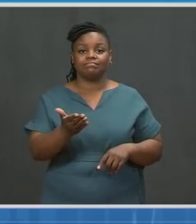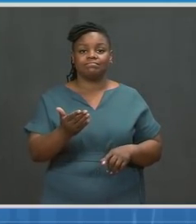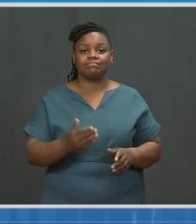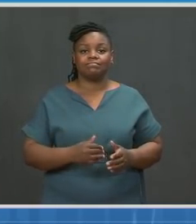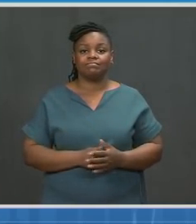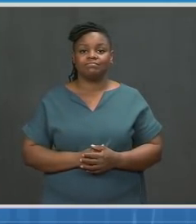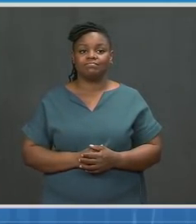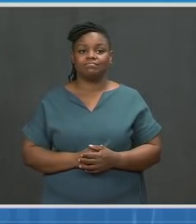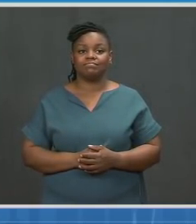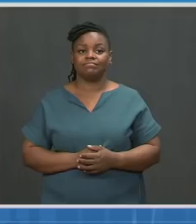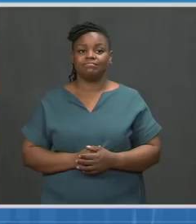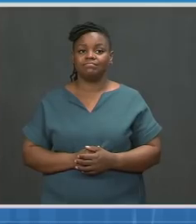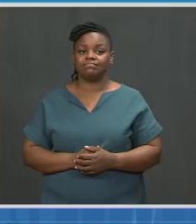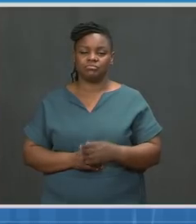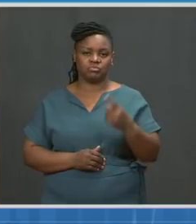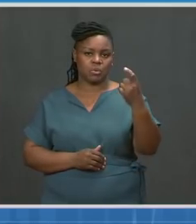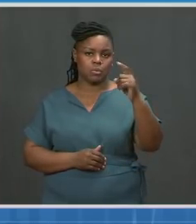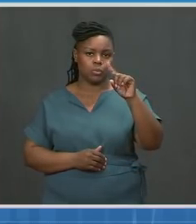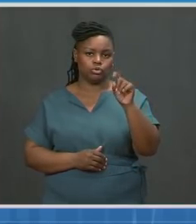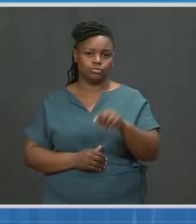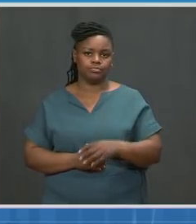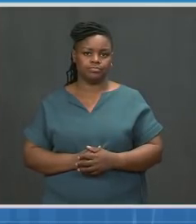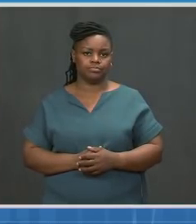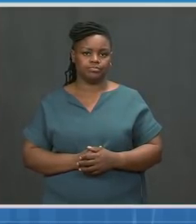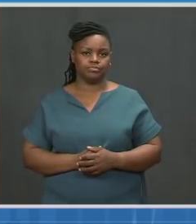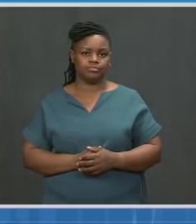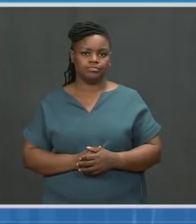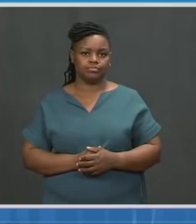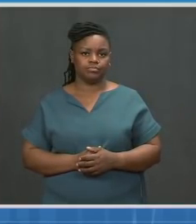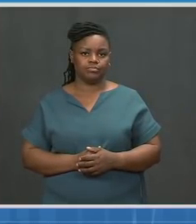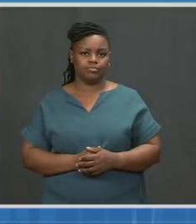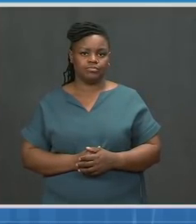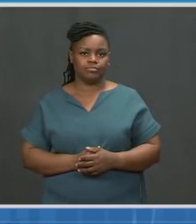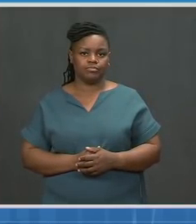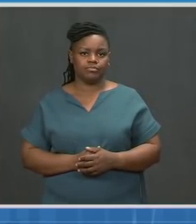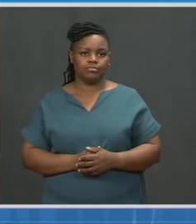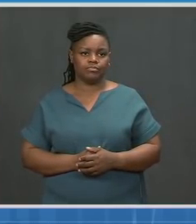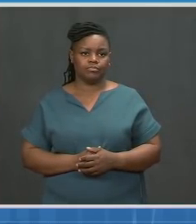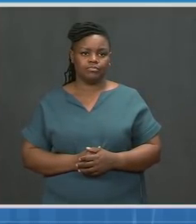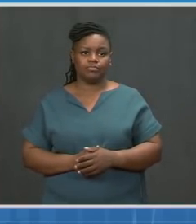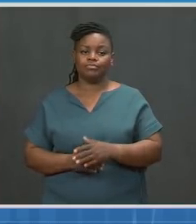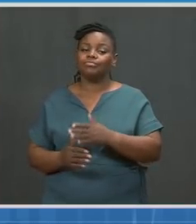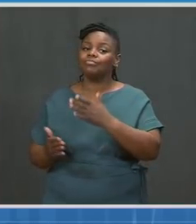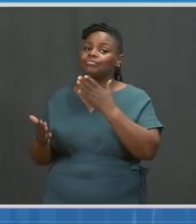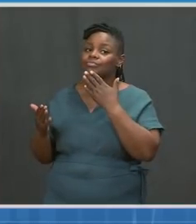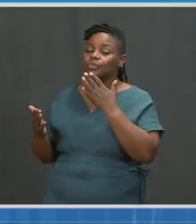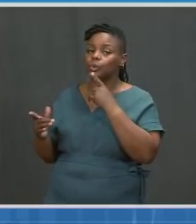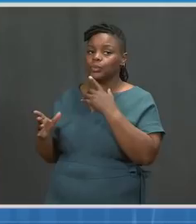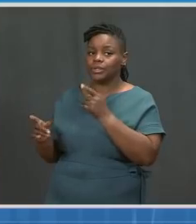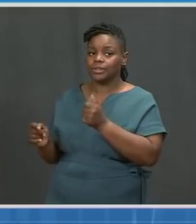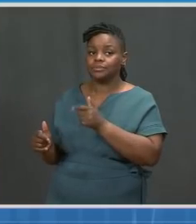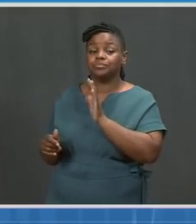Let's go to Anjalee Khemlani at Yahoo. The Press: Thank you so much. Really quickly, can you walk us through the timeline of the aid